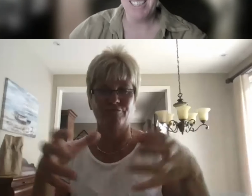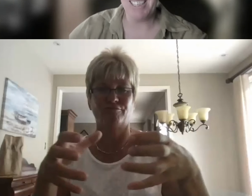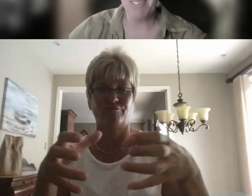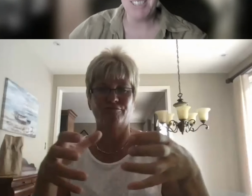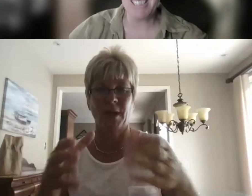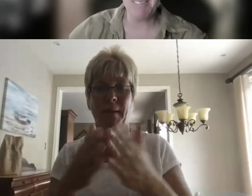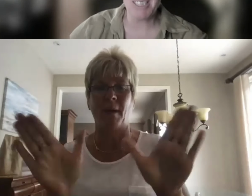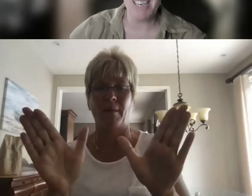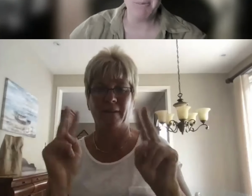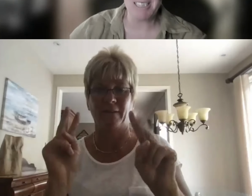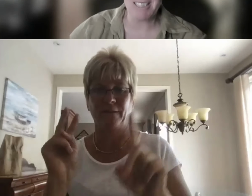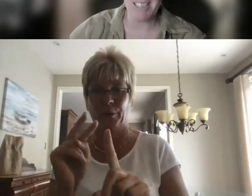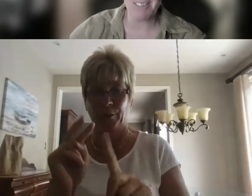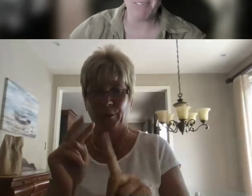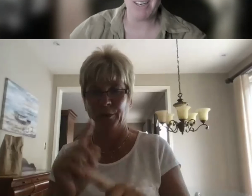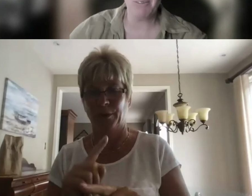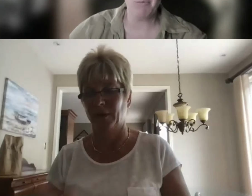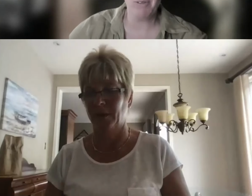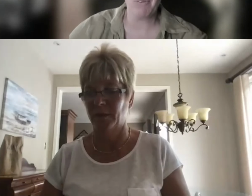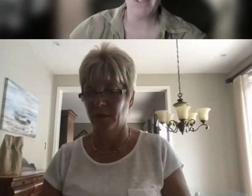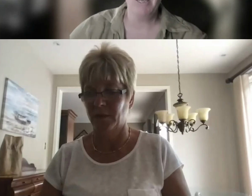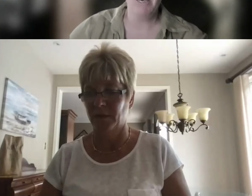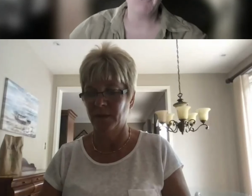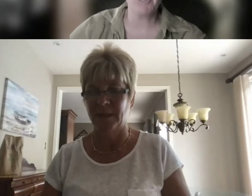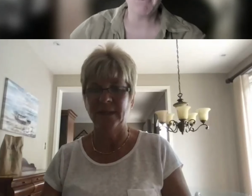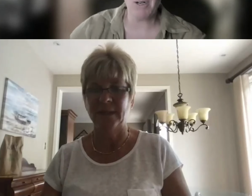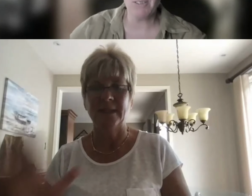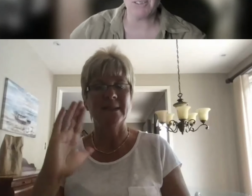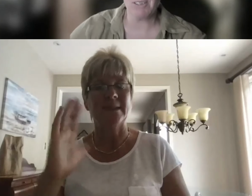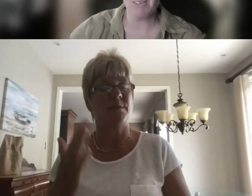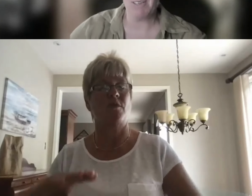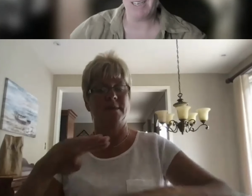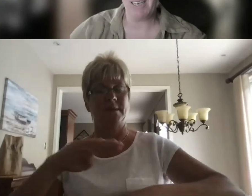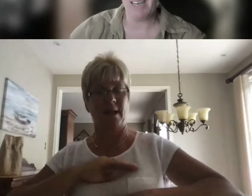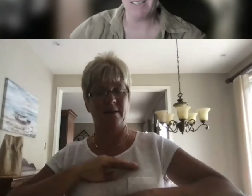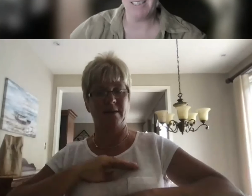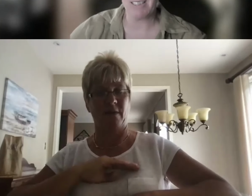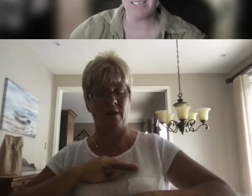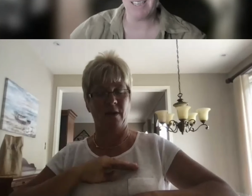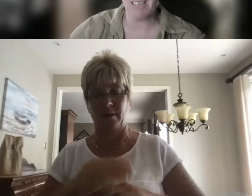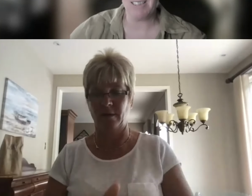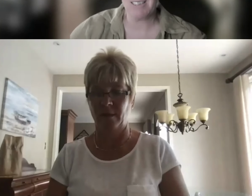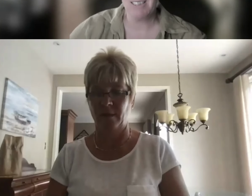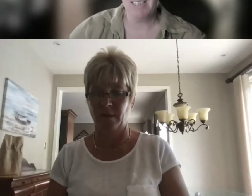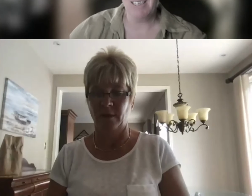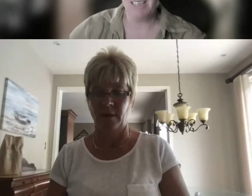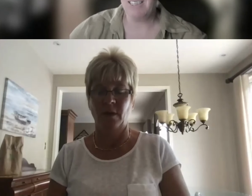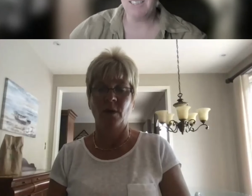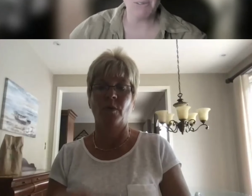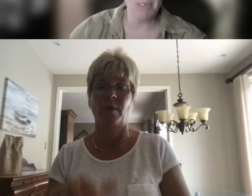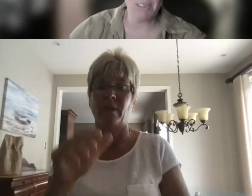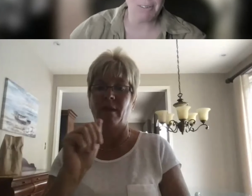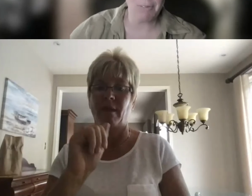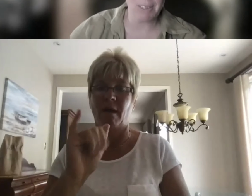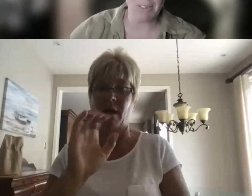We seem to now be satisfied with a response to AI ethics that is only surface,